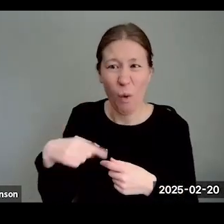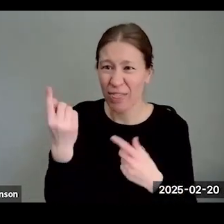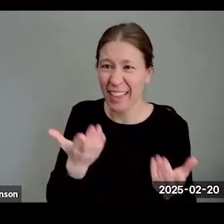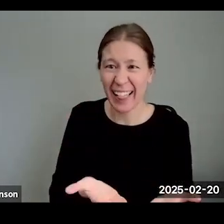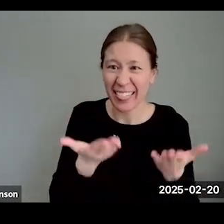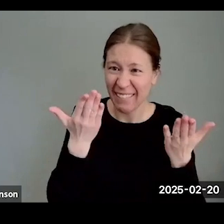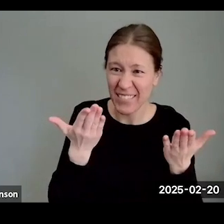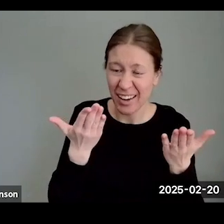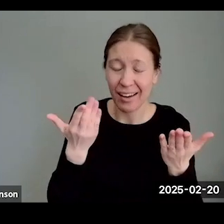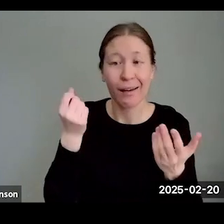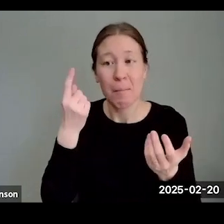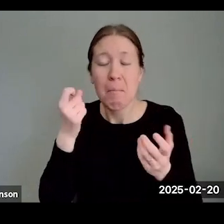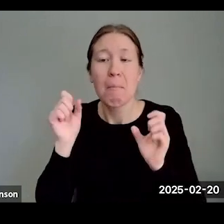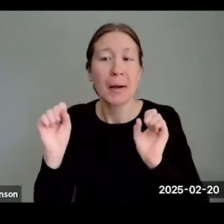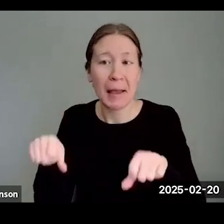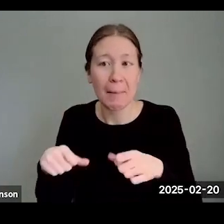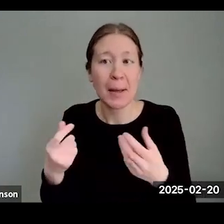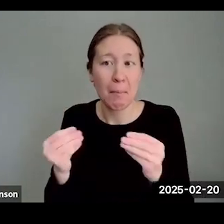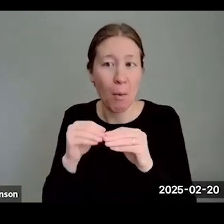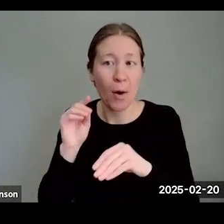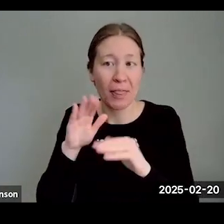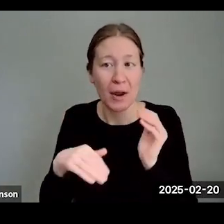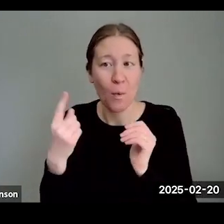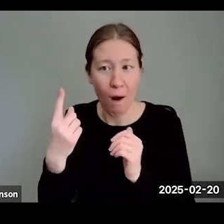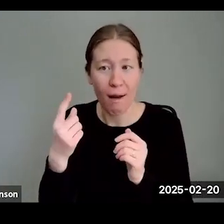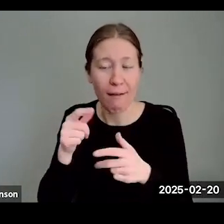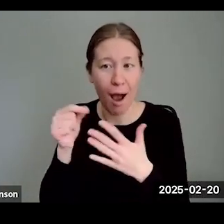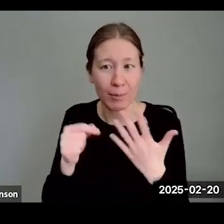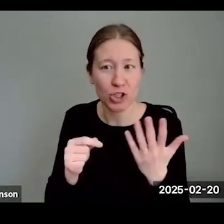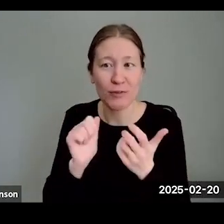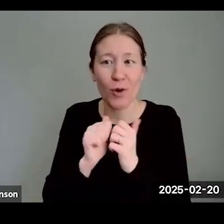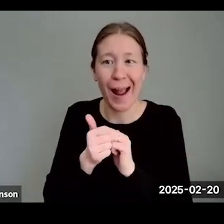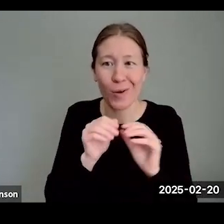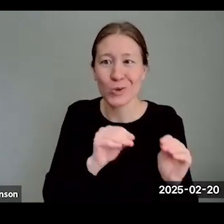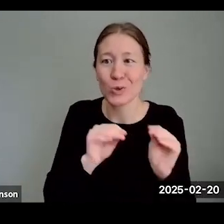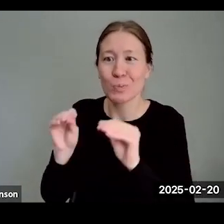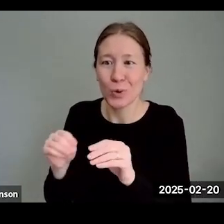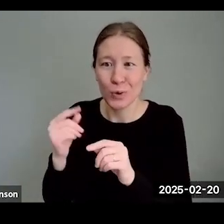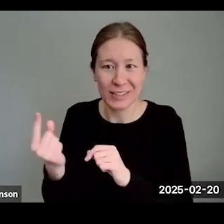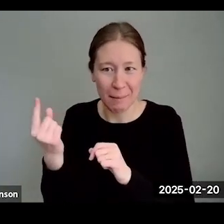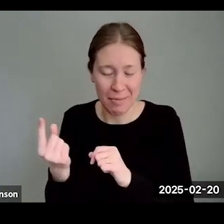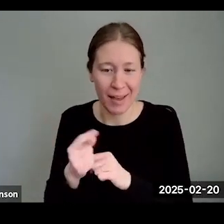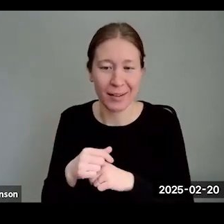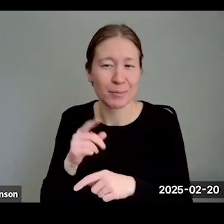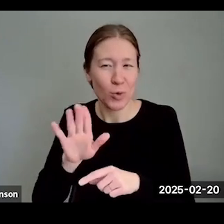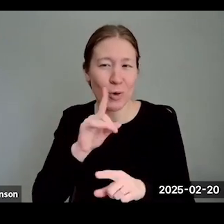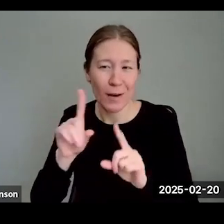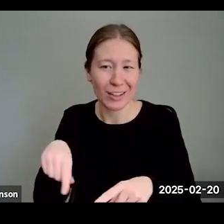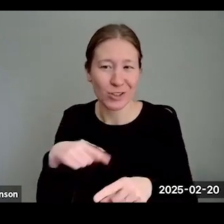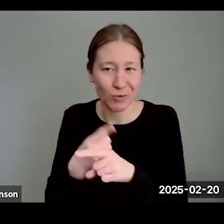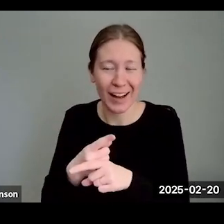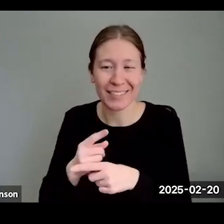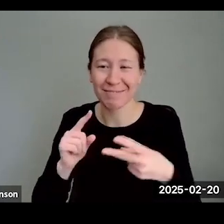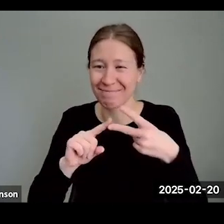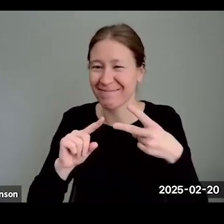So your answer here is correct, it is the second option. So in this example.